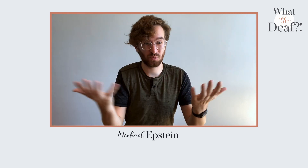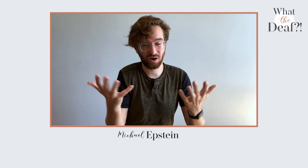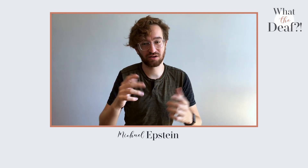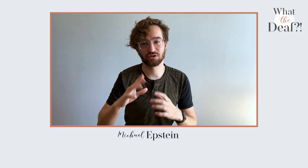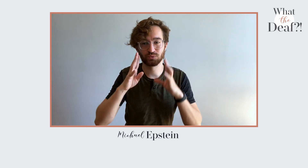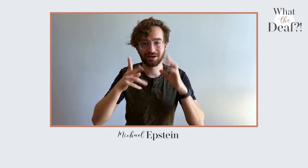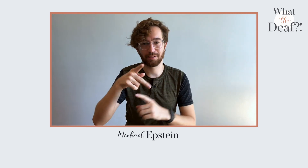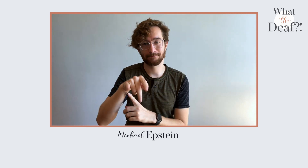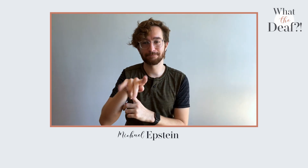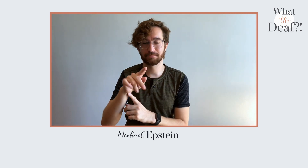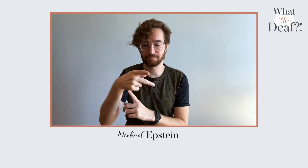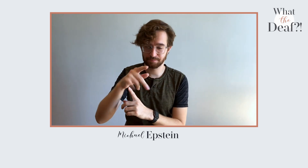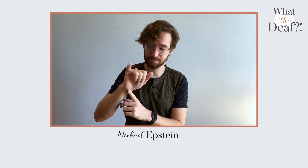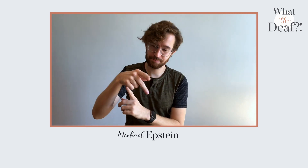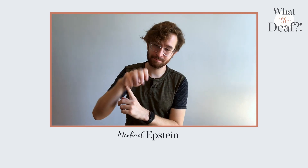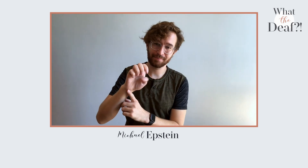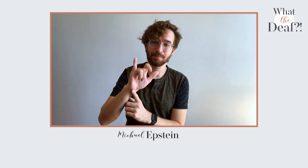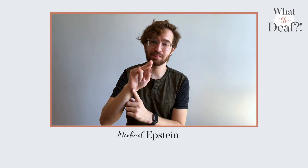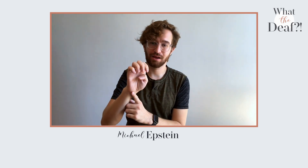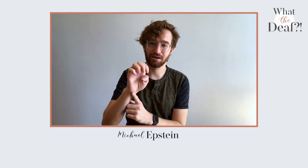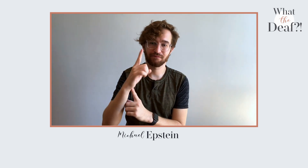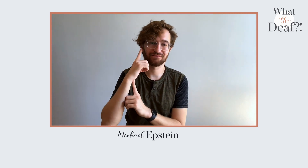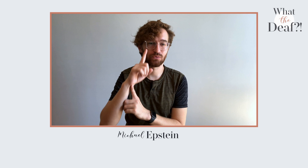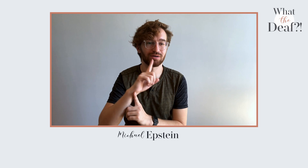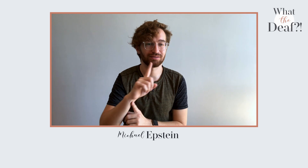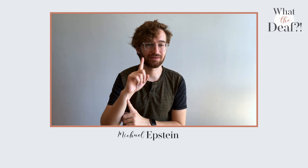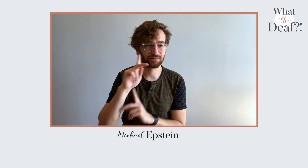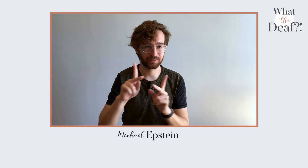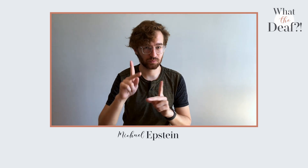is to create a pipeline for deaf individuals